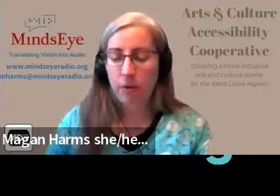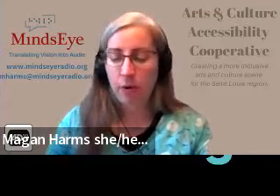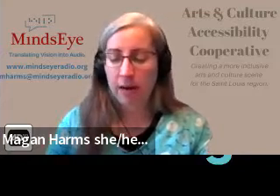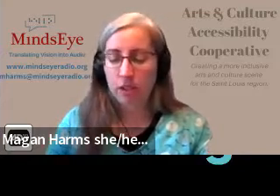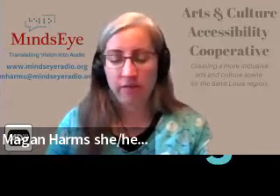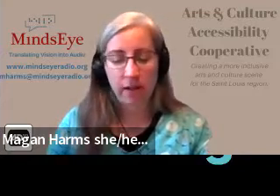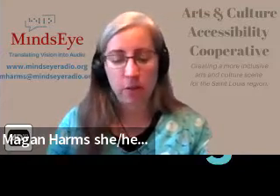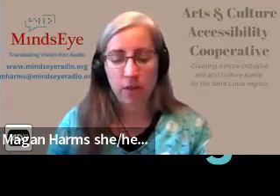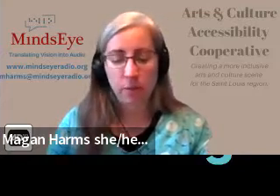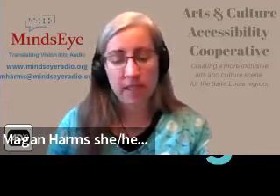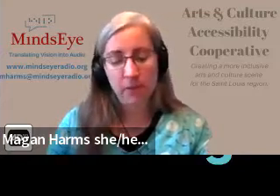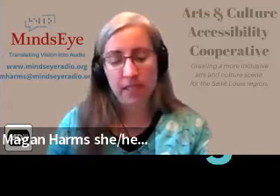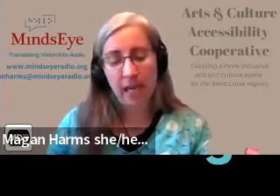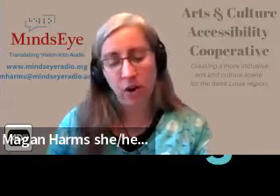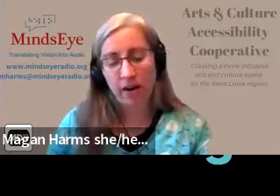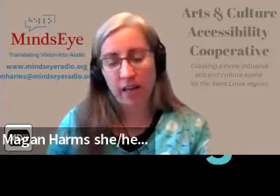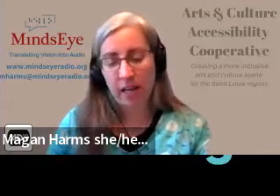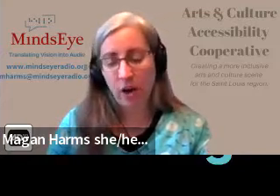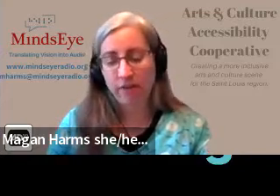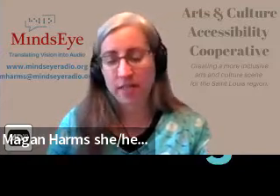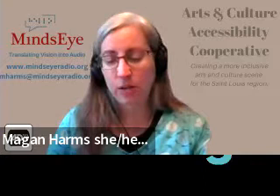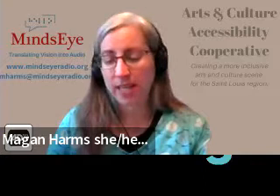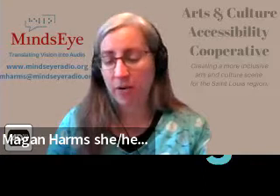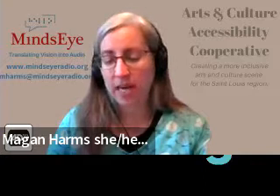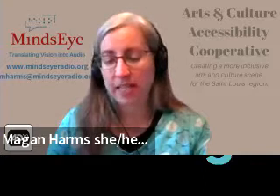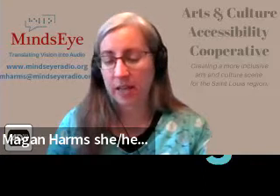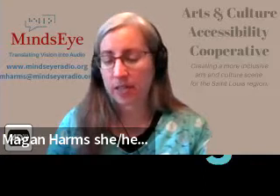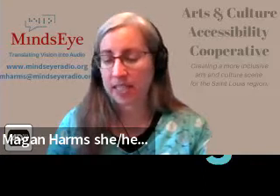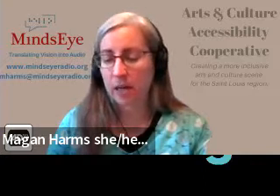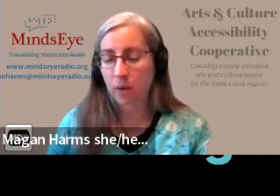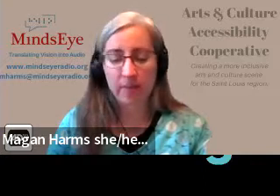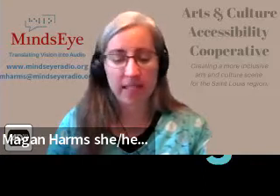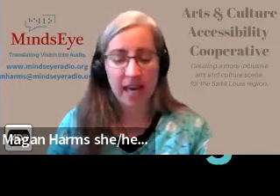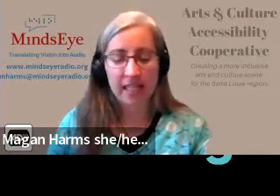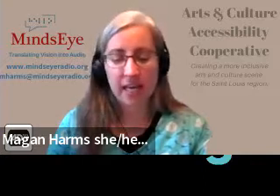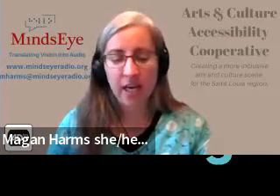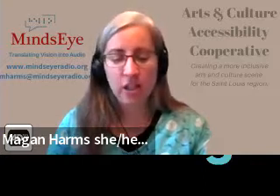programs she develops with the St. Louis count y YMCAs.